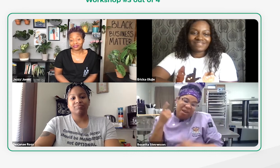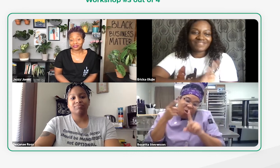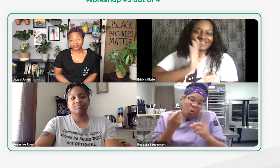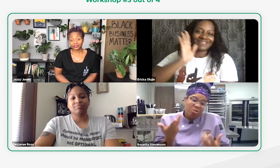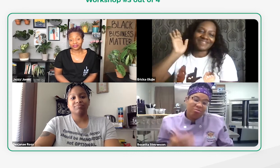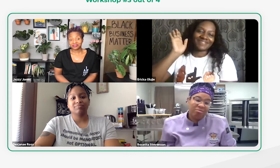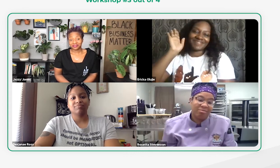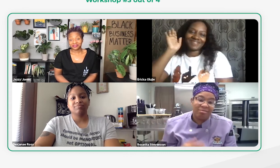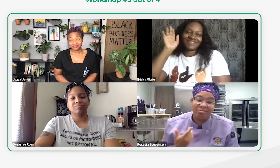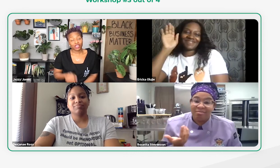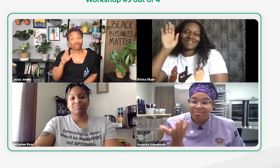storefront for the bakery. >> Jazzy